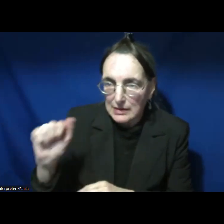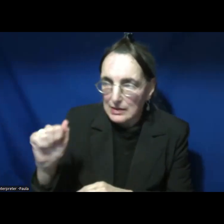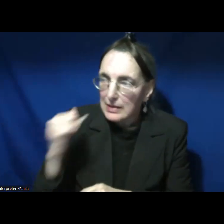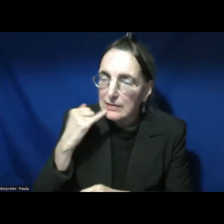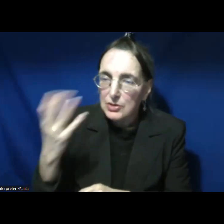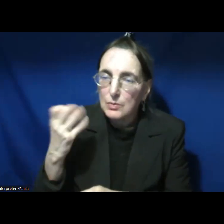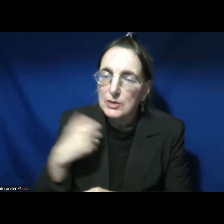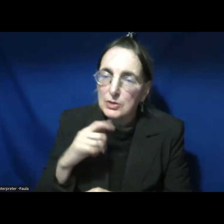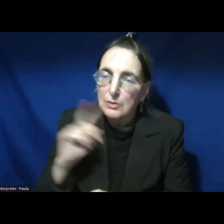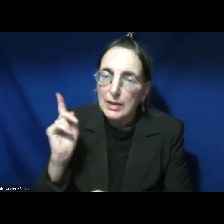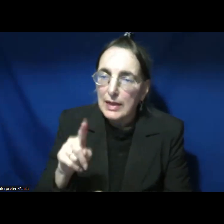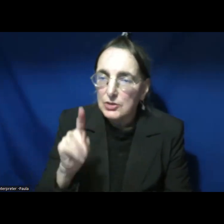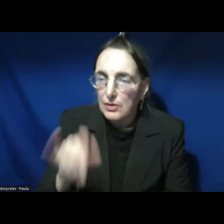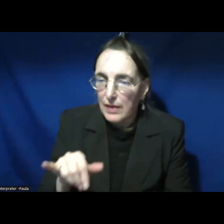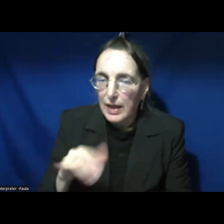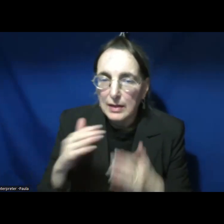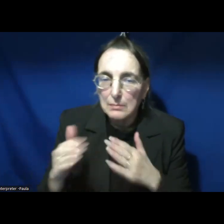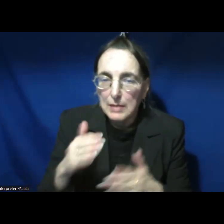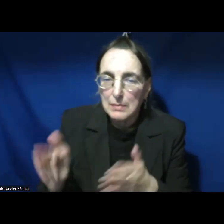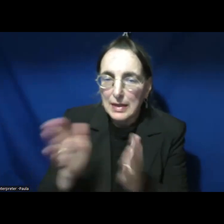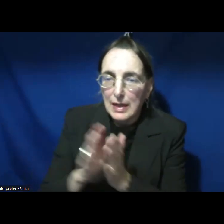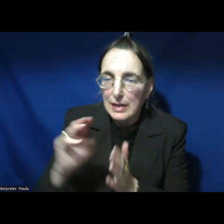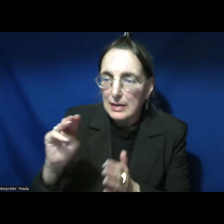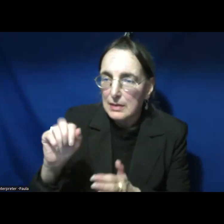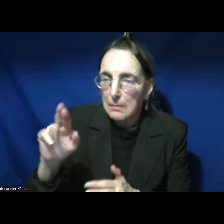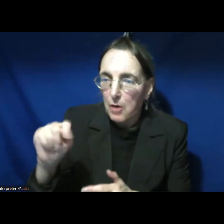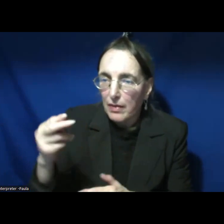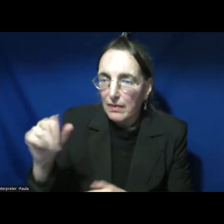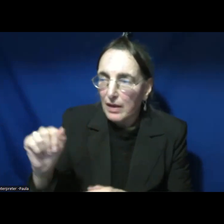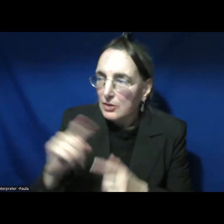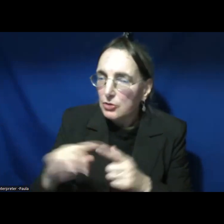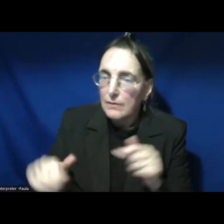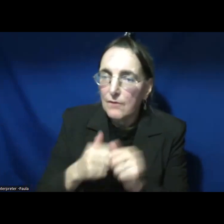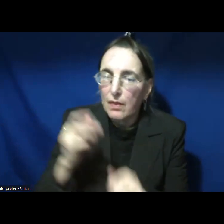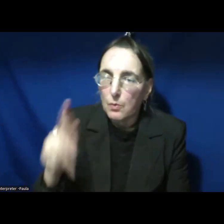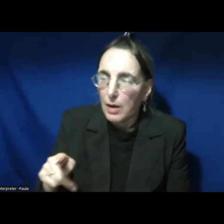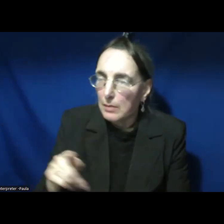in here and then maybe ask Martha to follow-up. MARTHA EGAN: Actually Ryan,